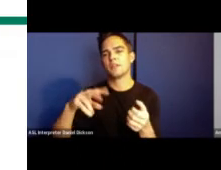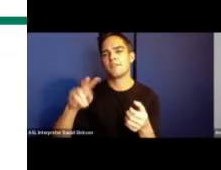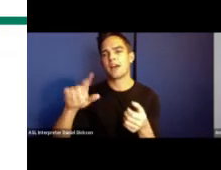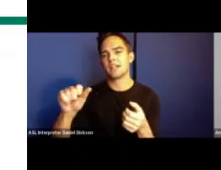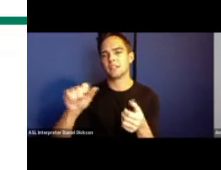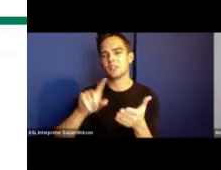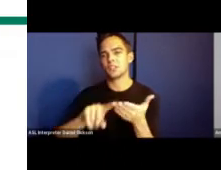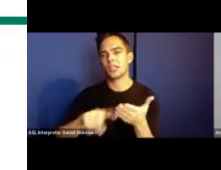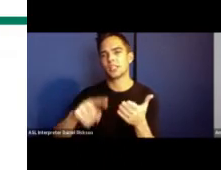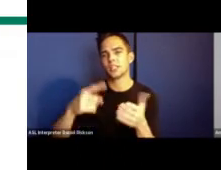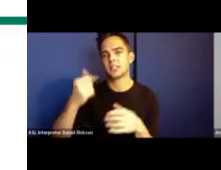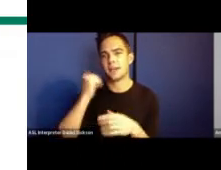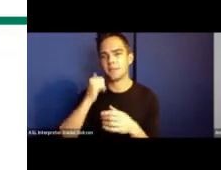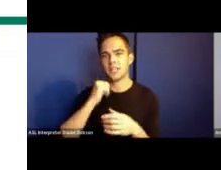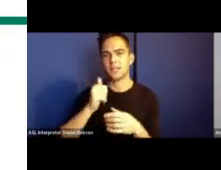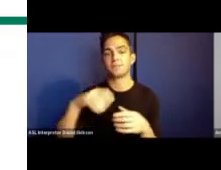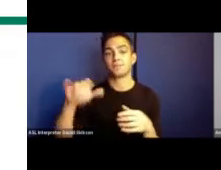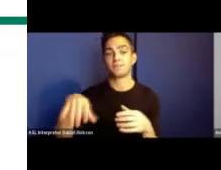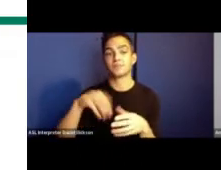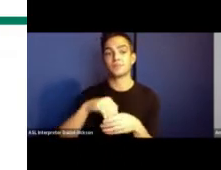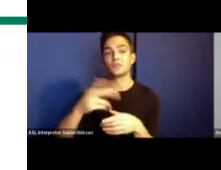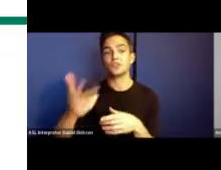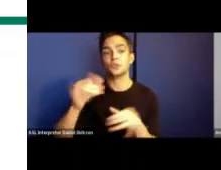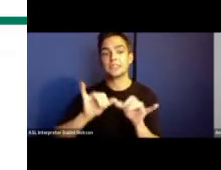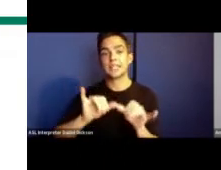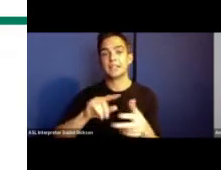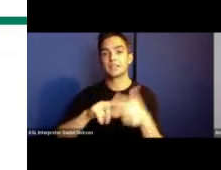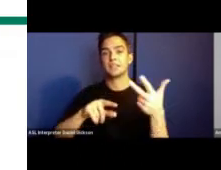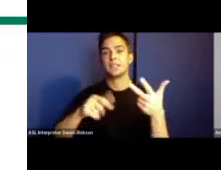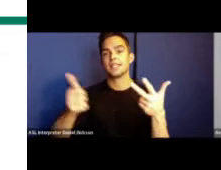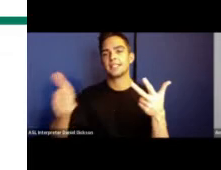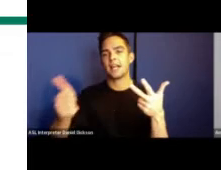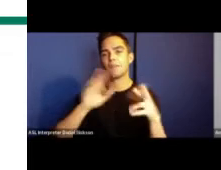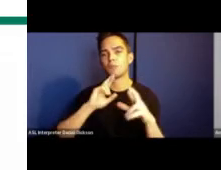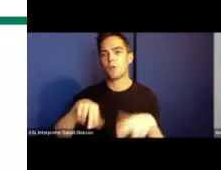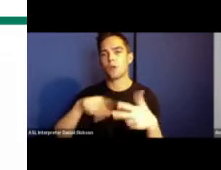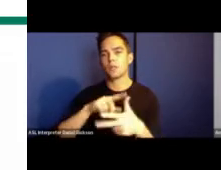involves is three different scales that are self reported. It's the brief addiction